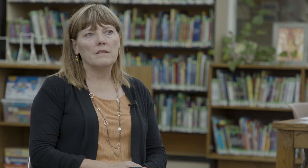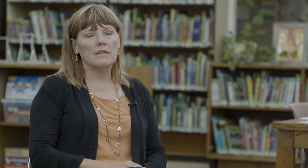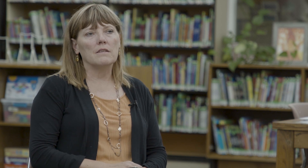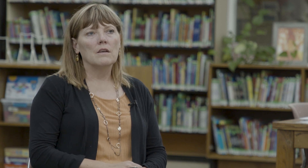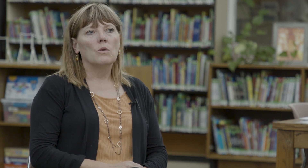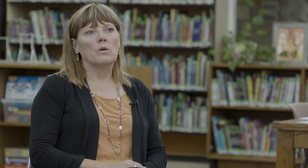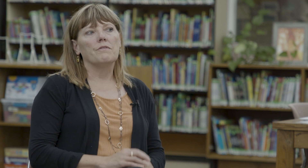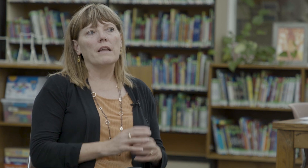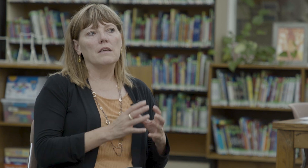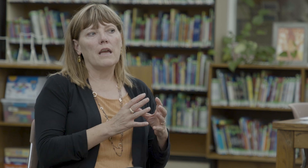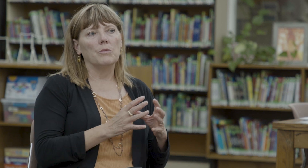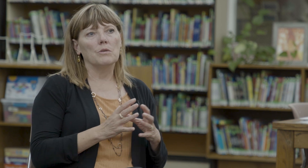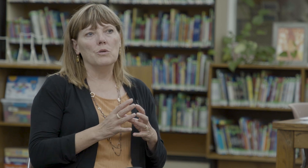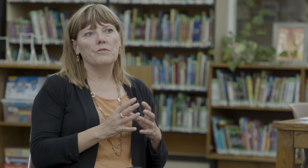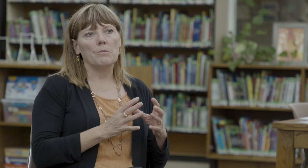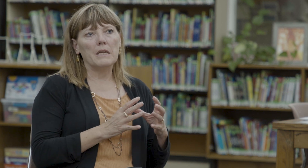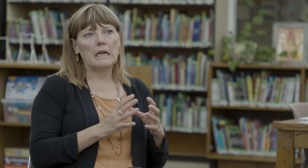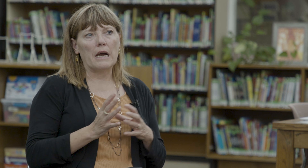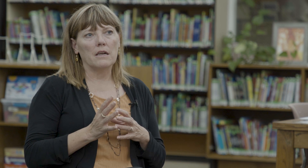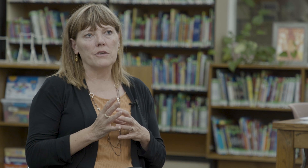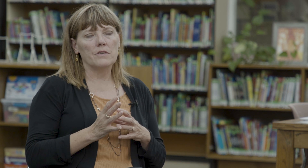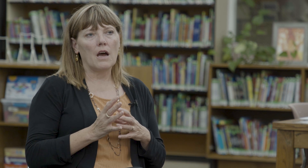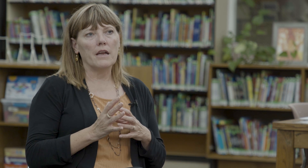is we're finally able to move from being a guide on your side